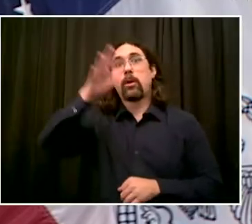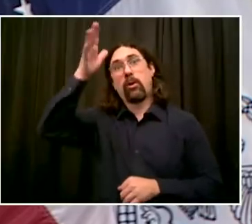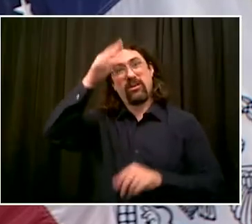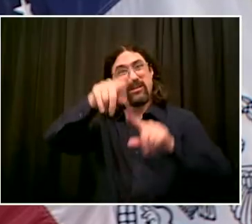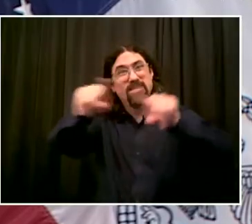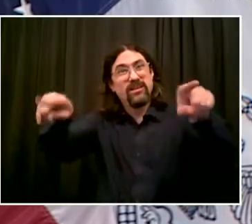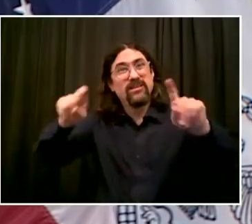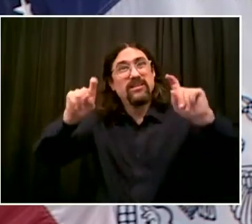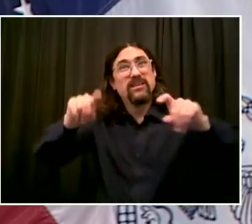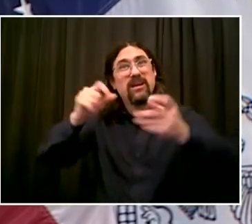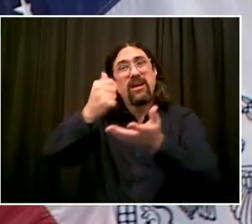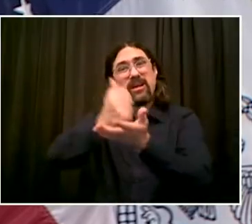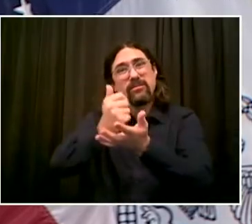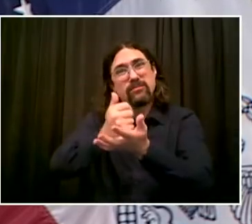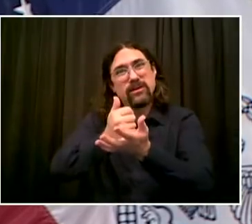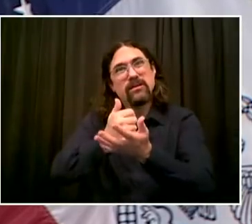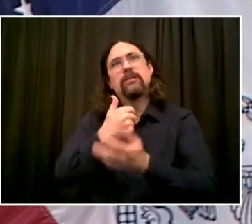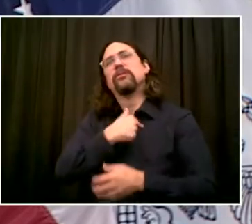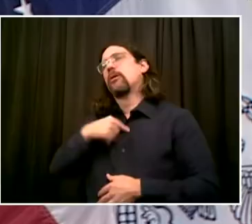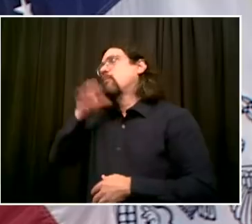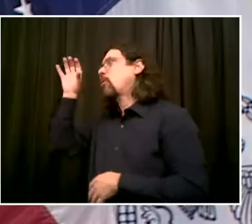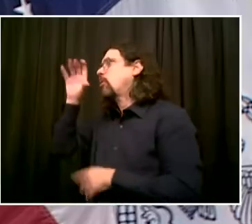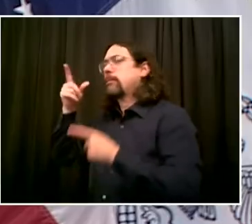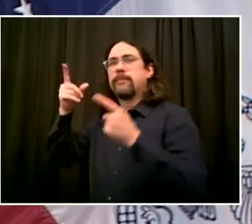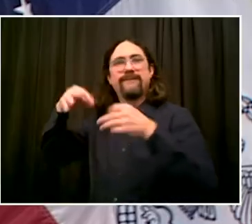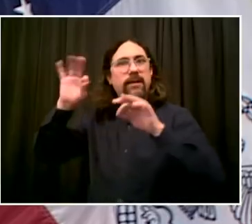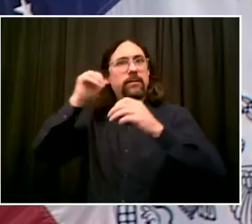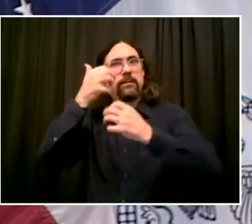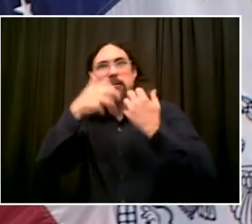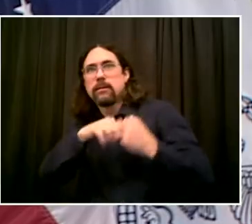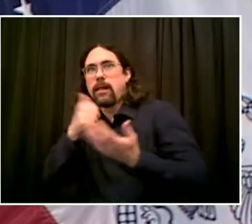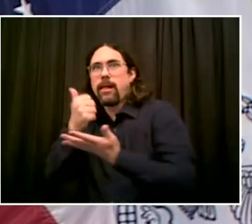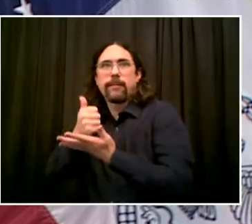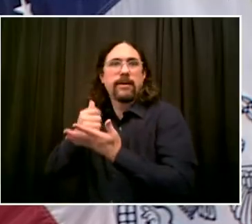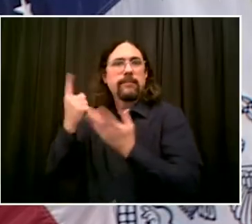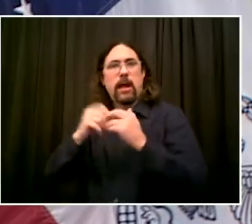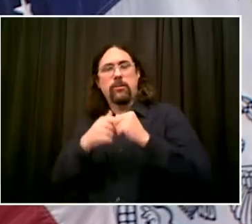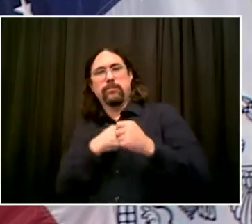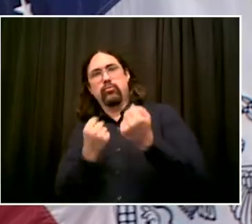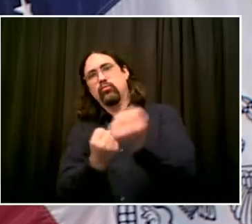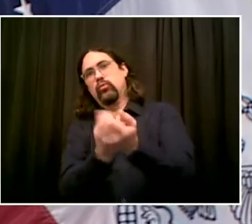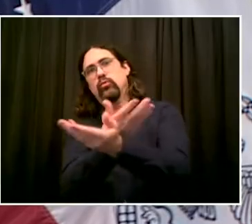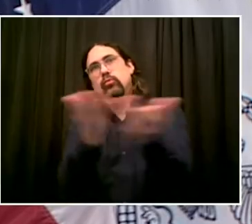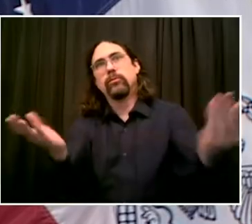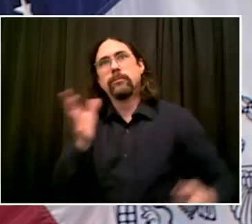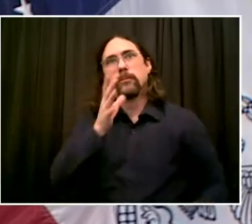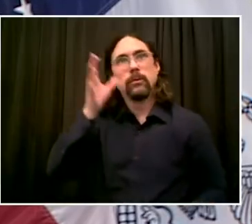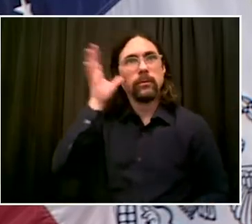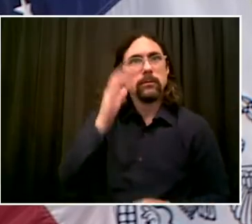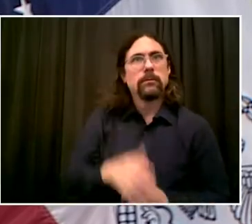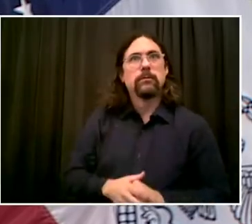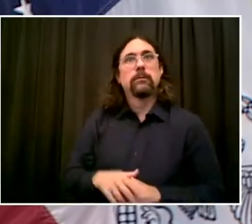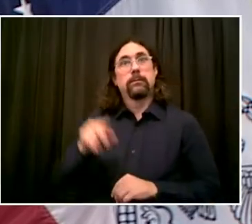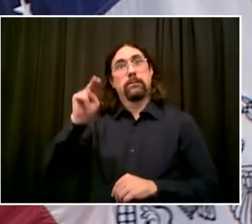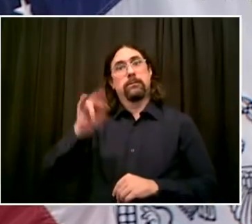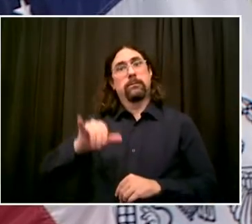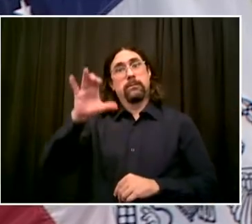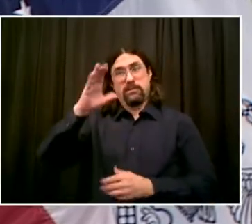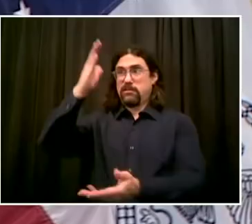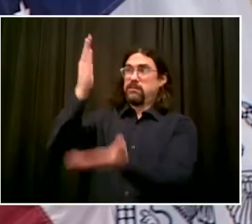WE WIL LME AK SURE THAT EVERY PARENT WHO NEEDS HELP, WE WILL